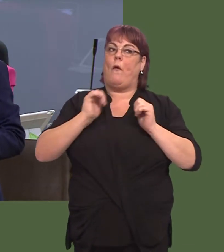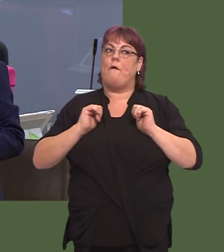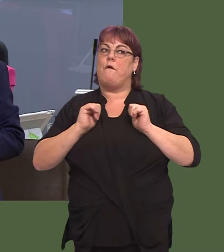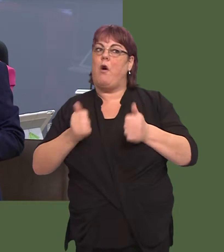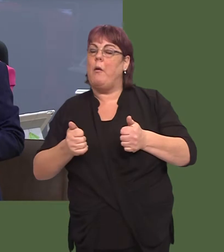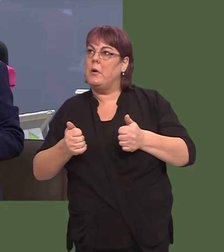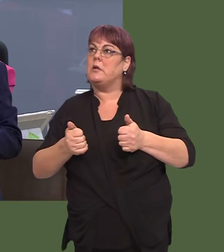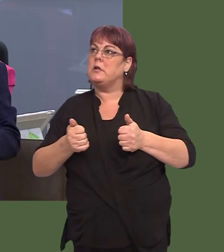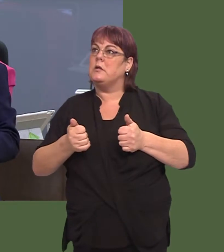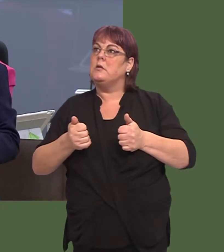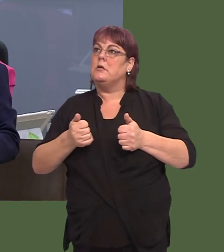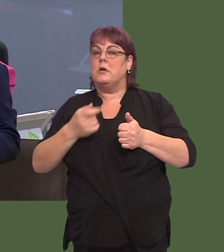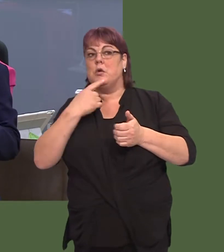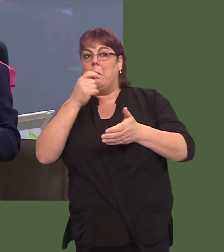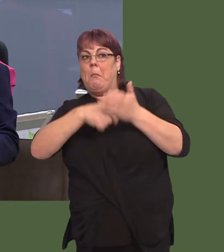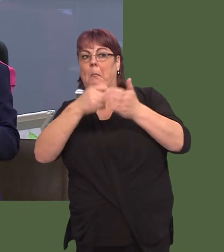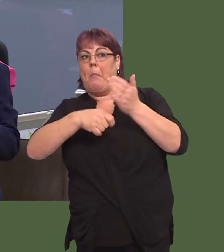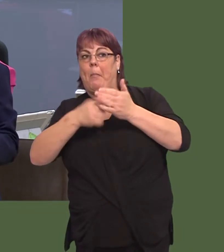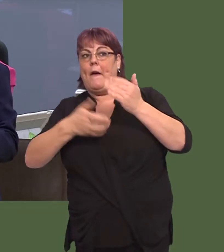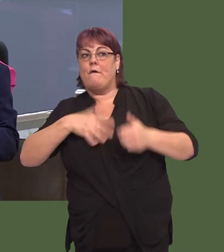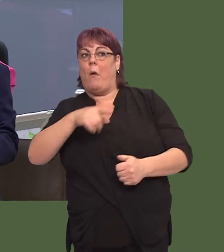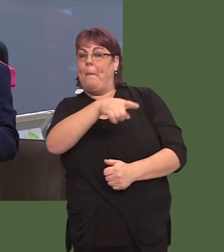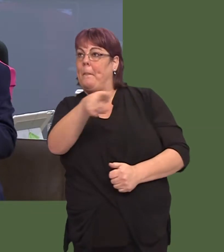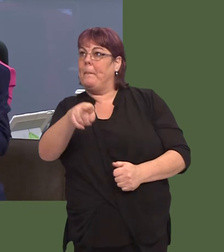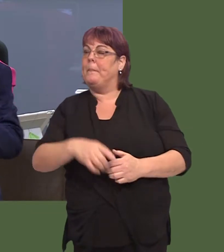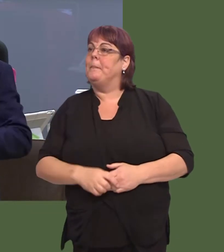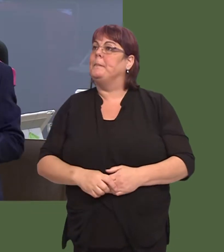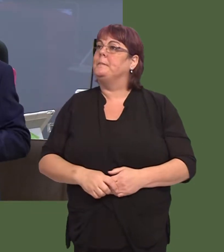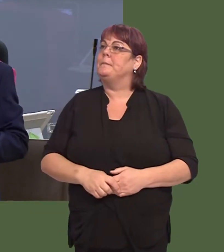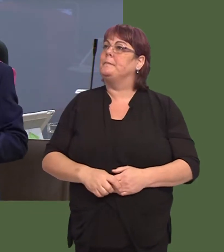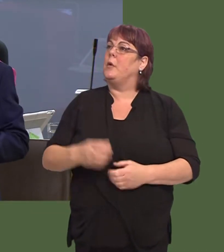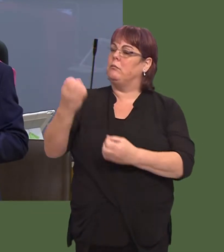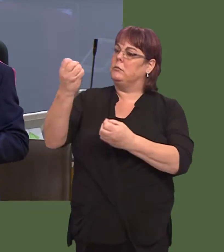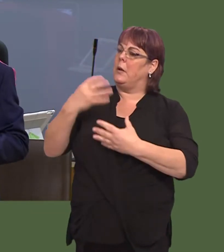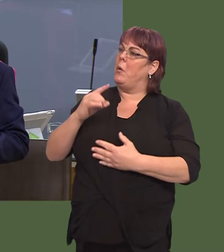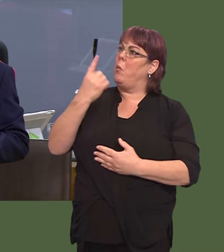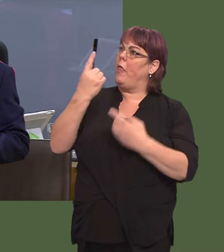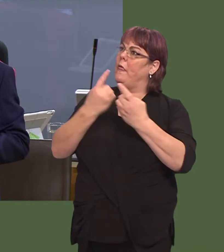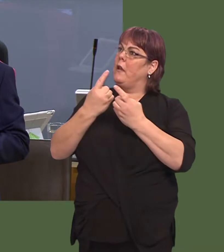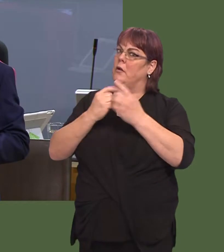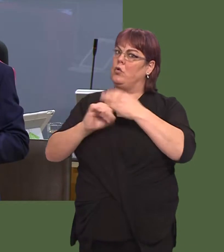Also, can you tell us one thing that your Government has done over the past 12 months